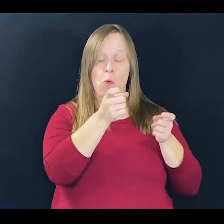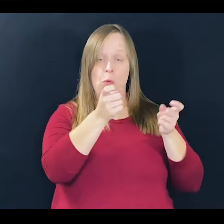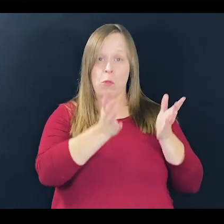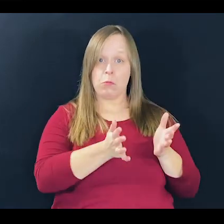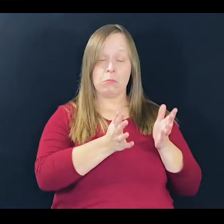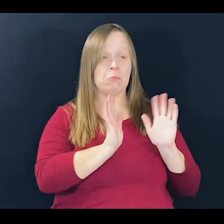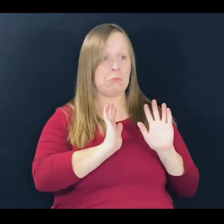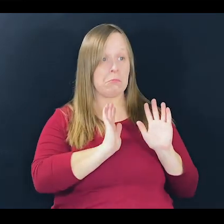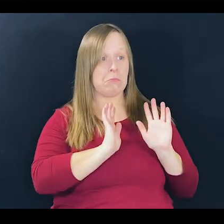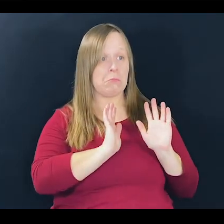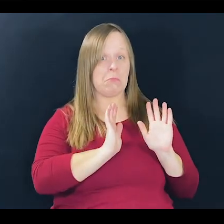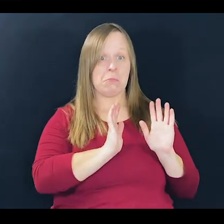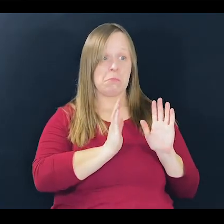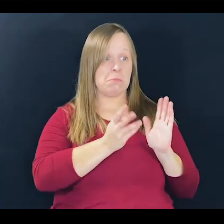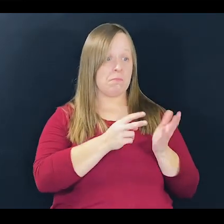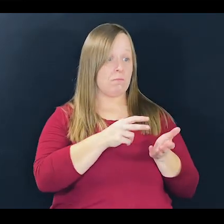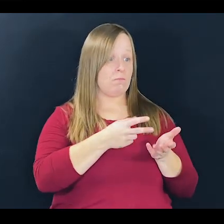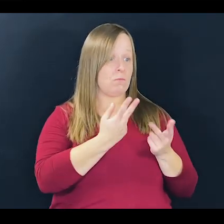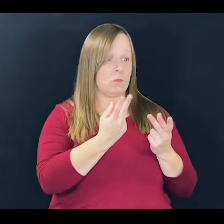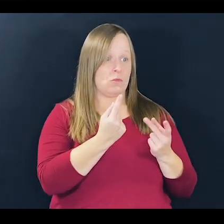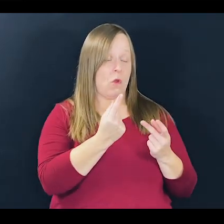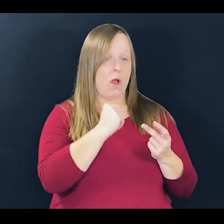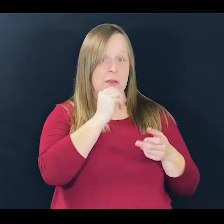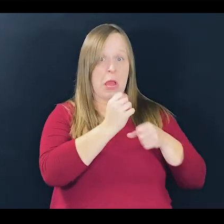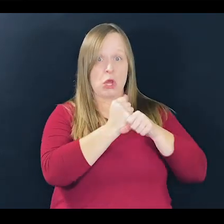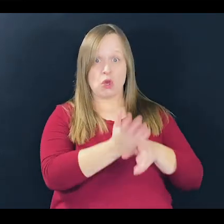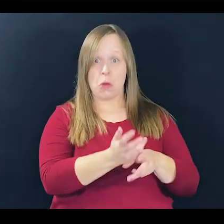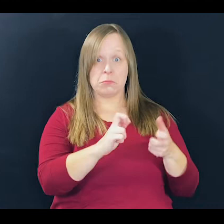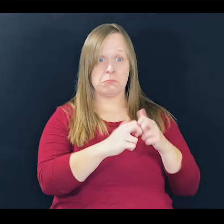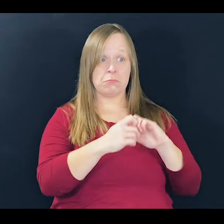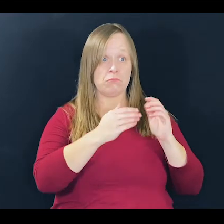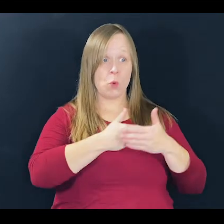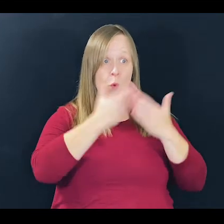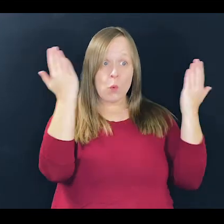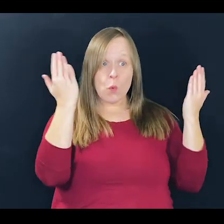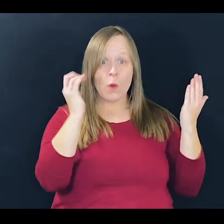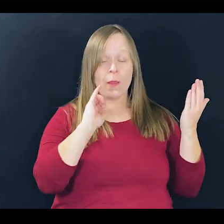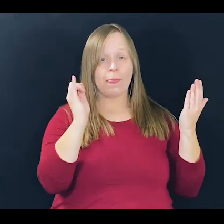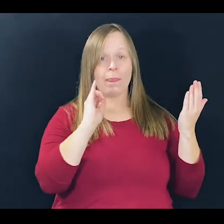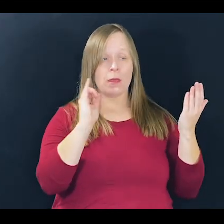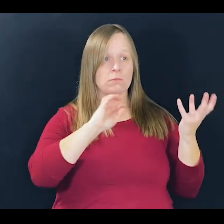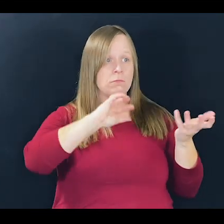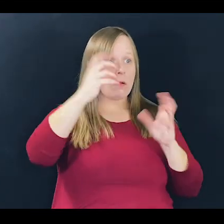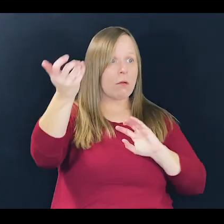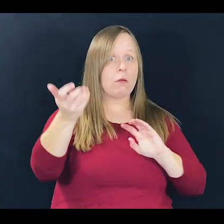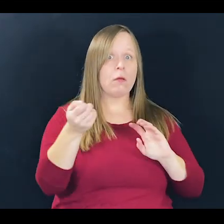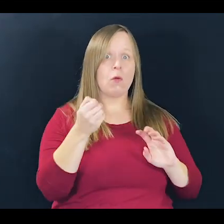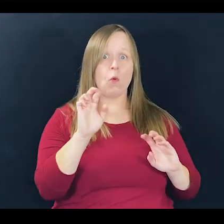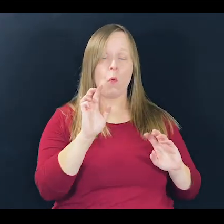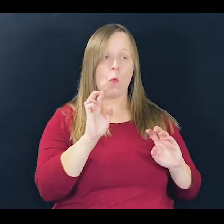presence of the dog is not causing some sort of problem, like a disturbance or it